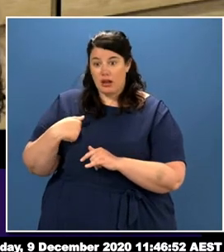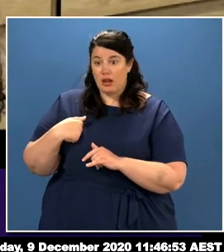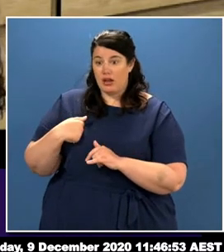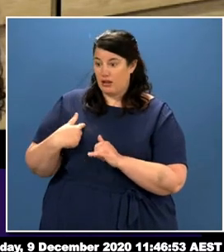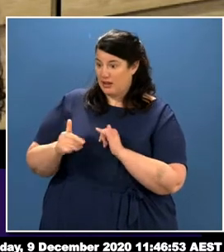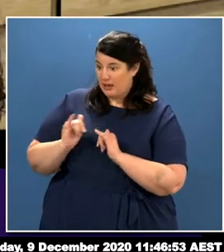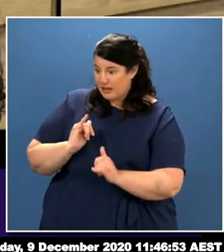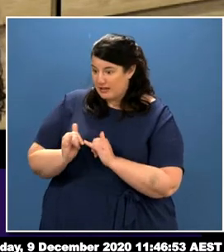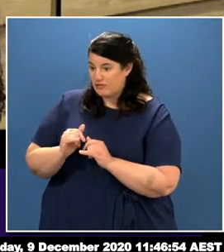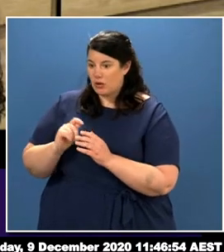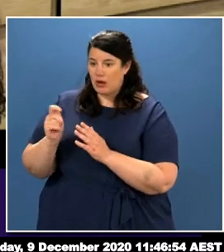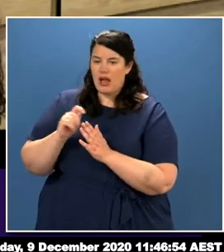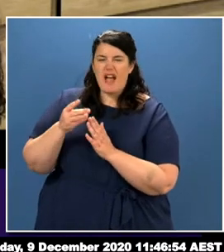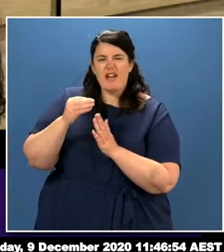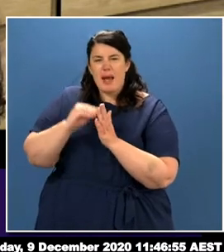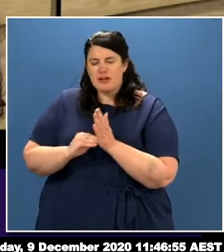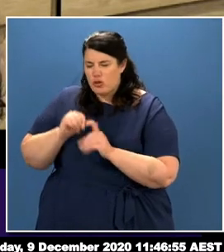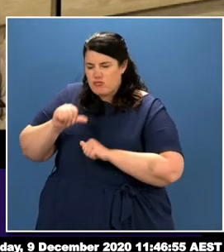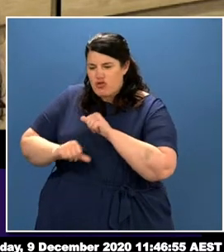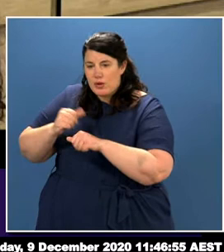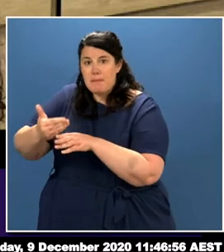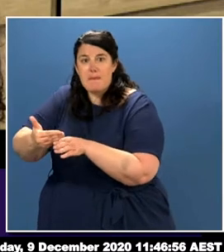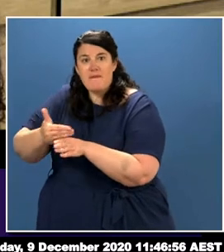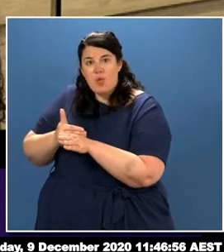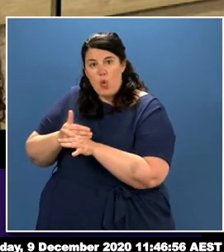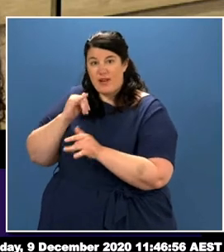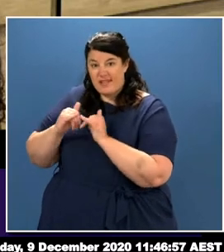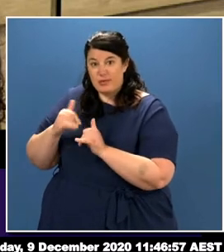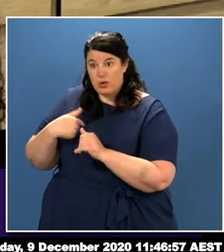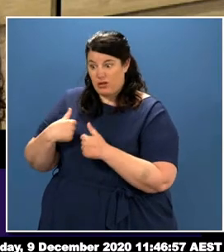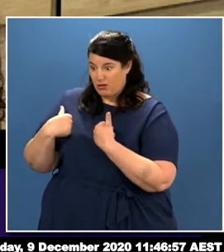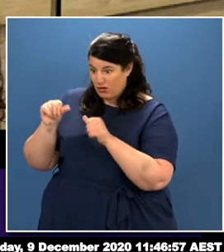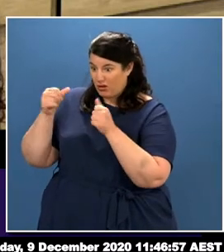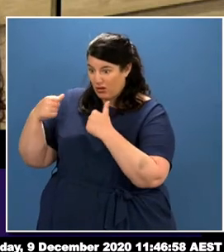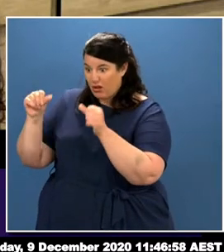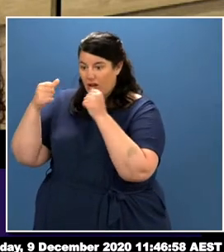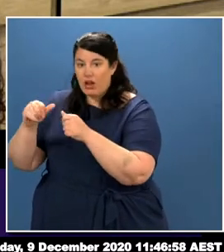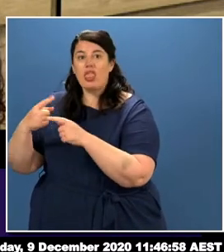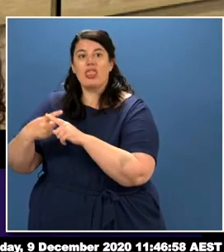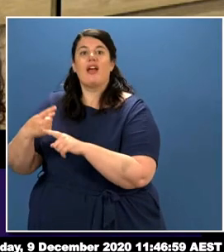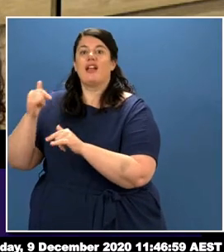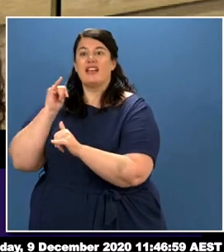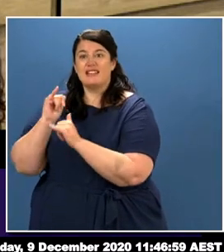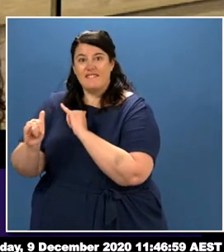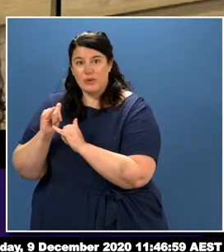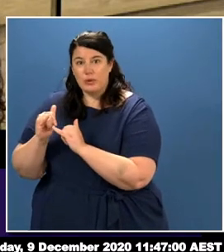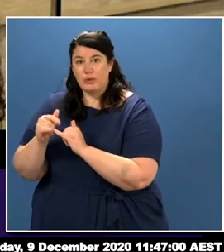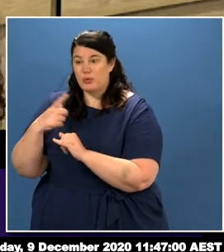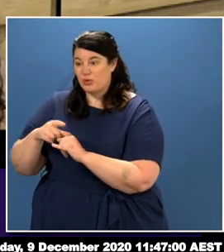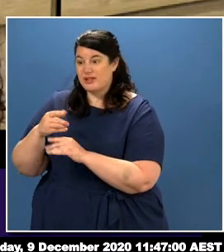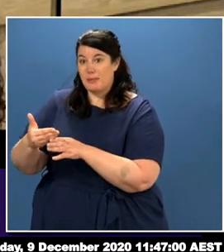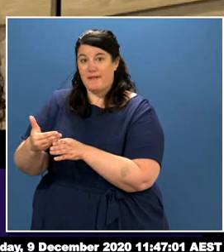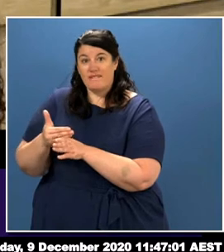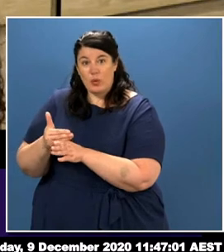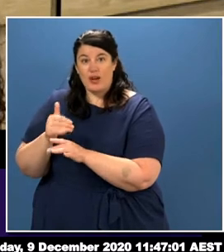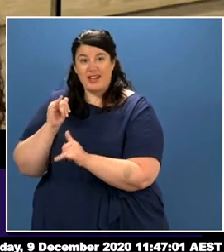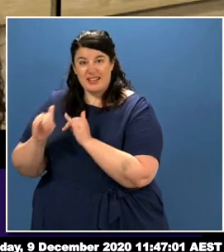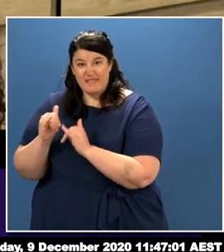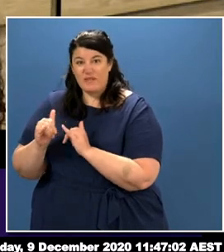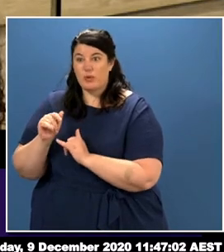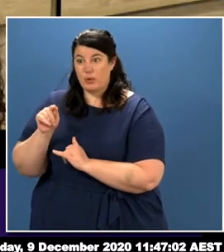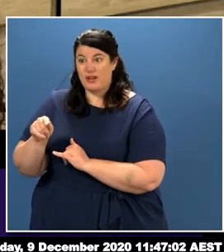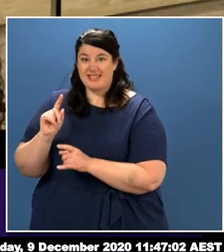interview because as we know getting the interview is sometimes the